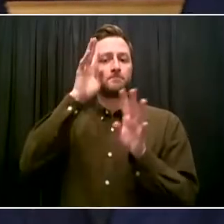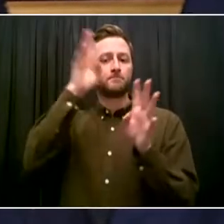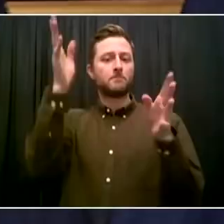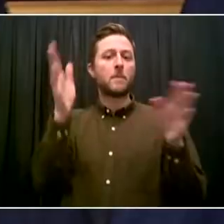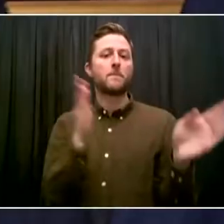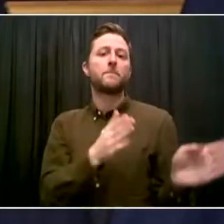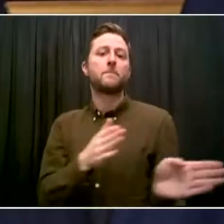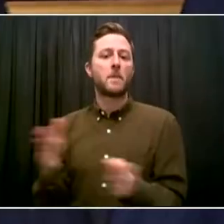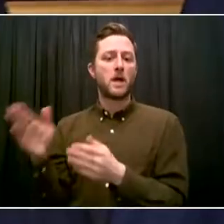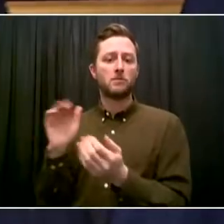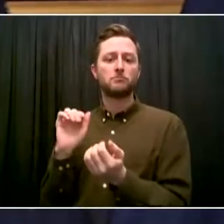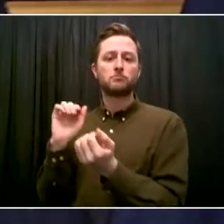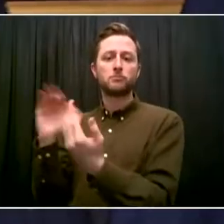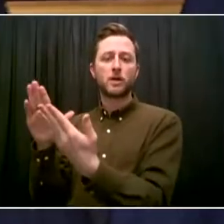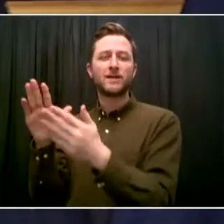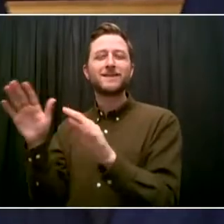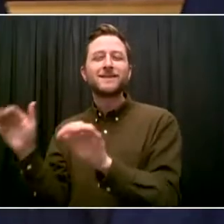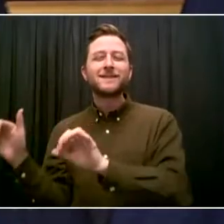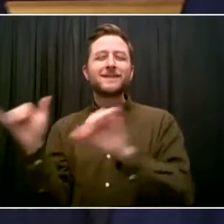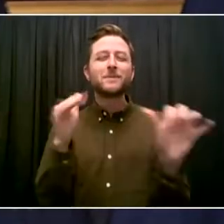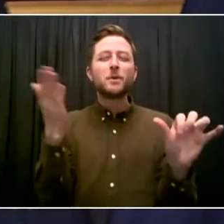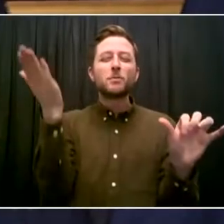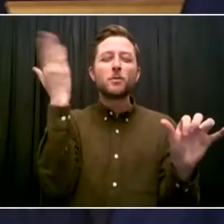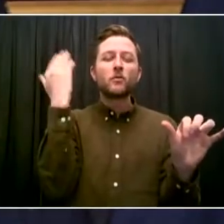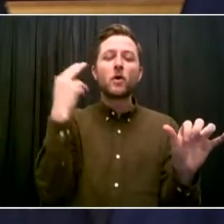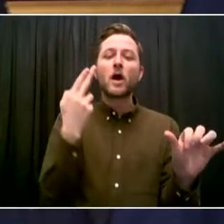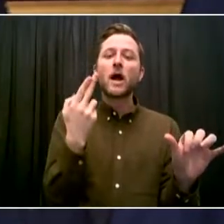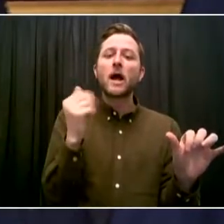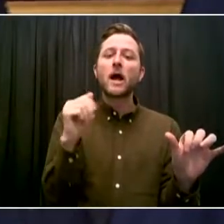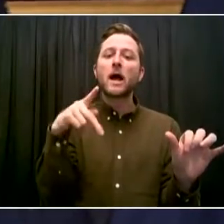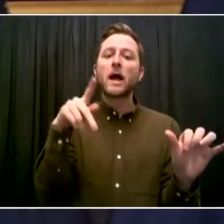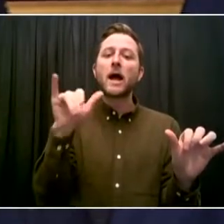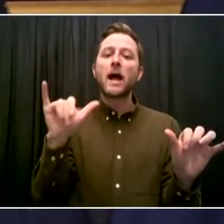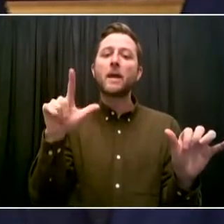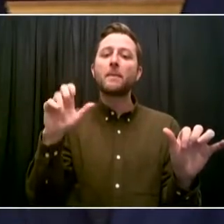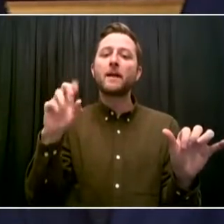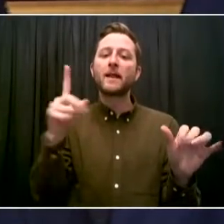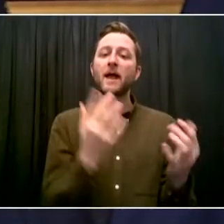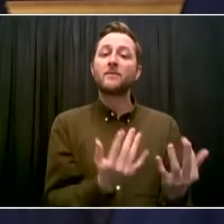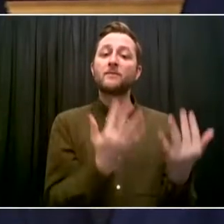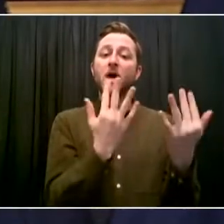AGENCIES COME UP WITH REAL PLANS